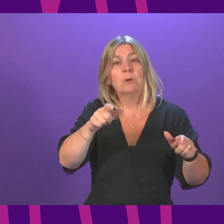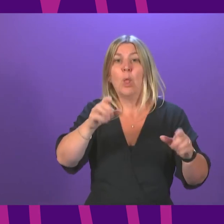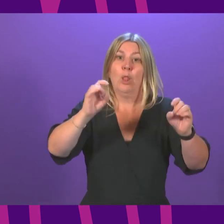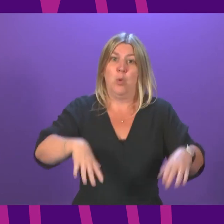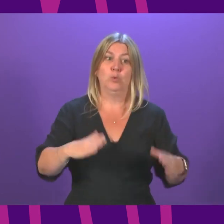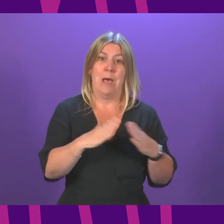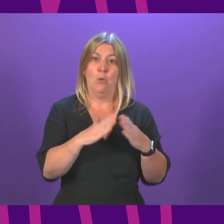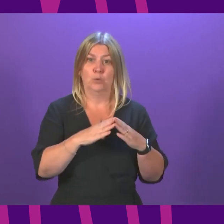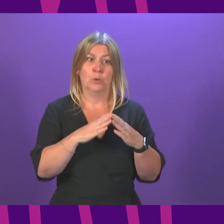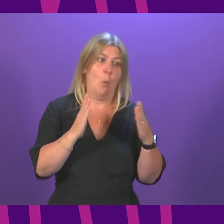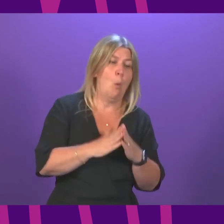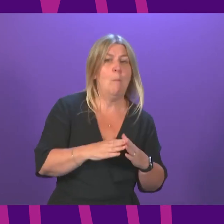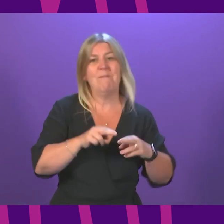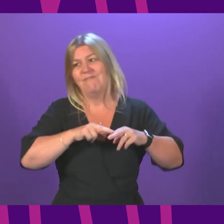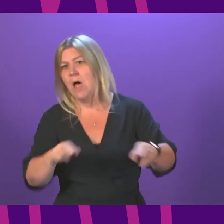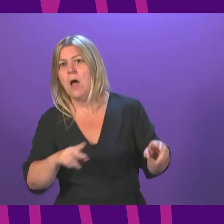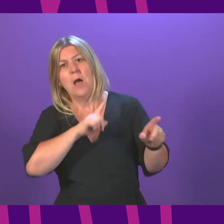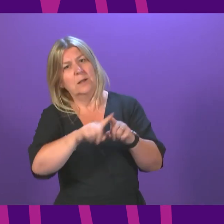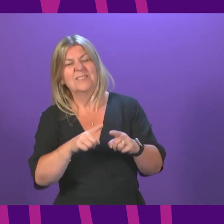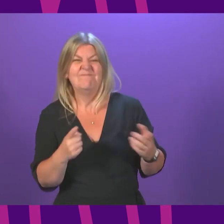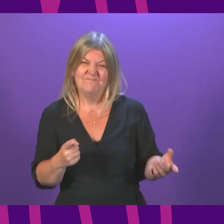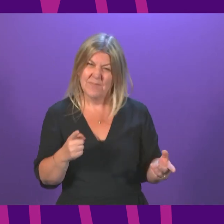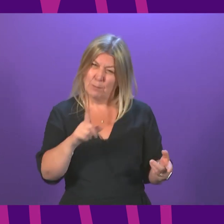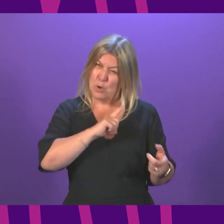Welsh, who was a fine figure of a man.